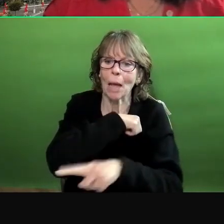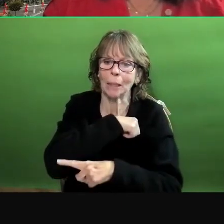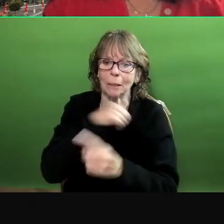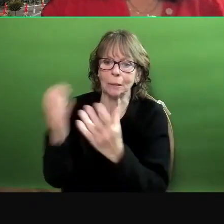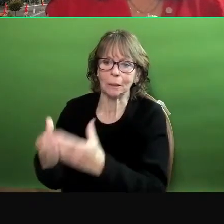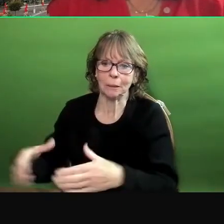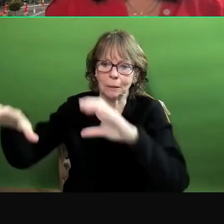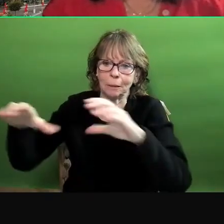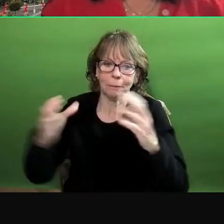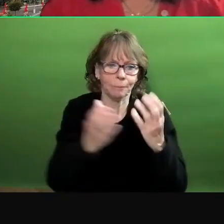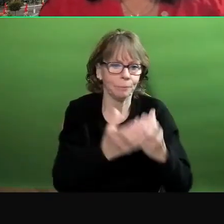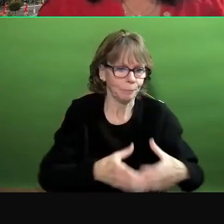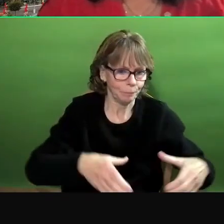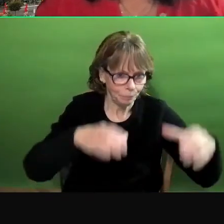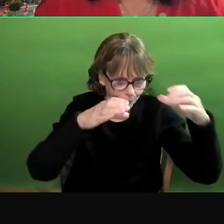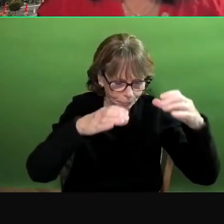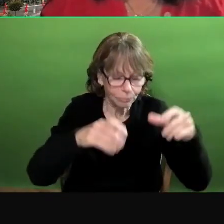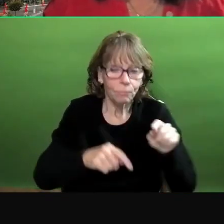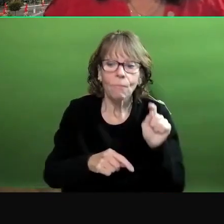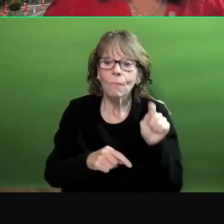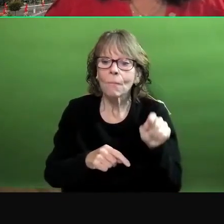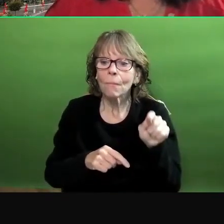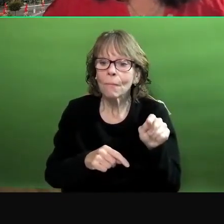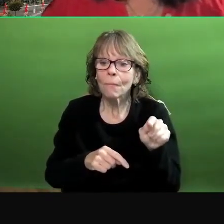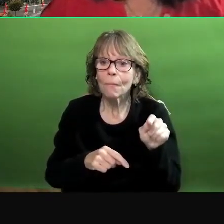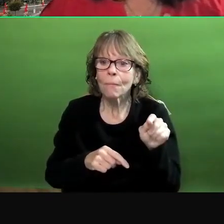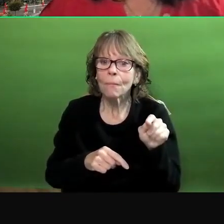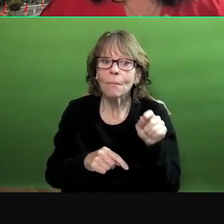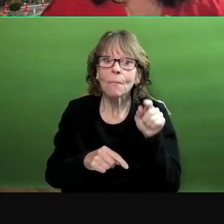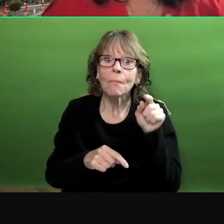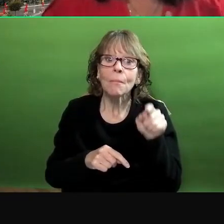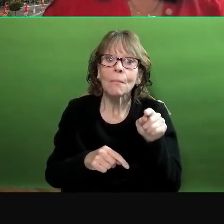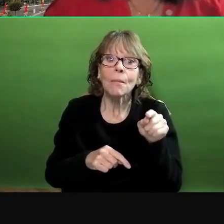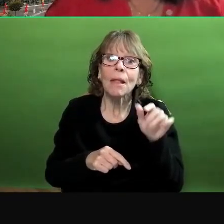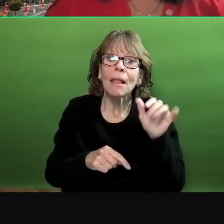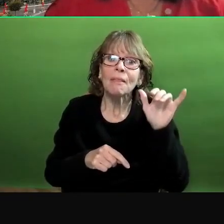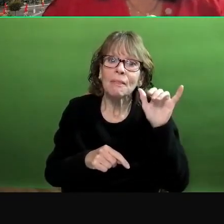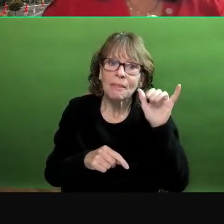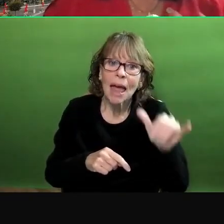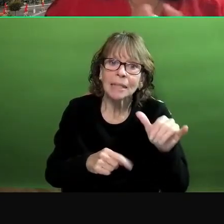One is those tools that reduce caregiver involvement. So you can think of things